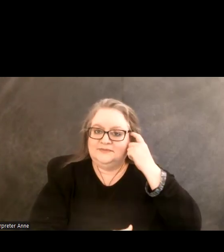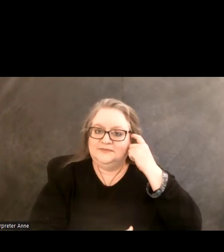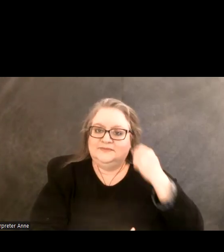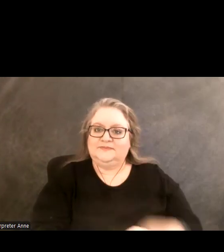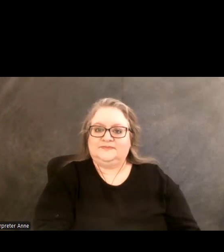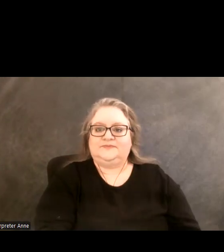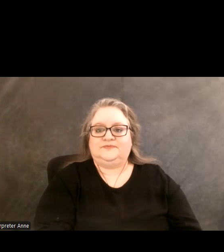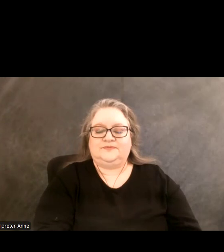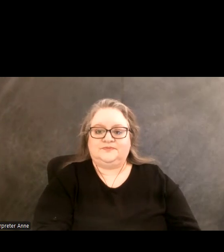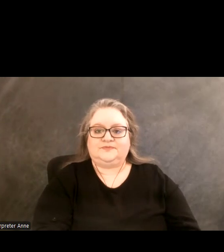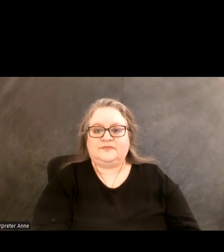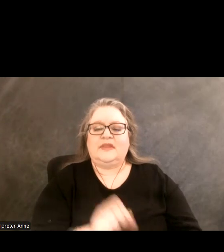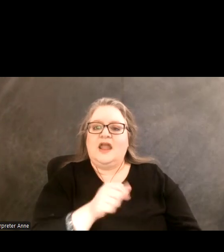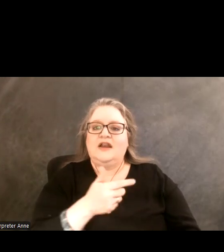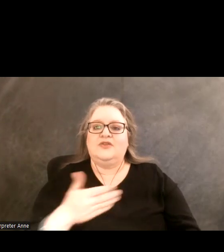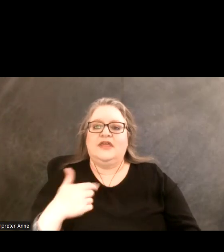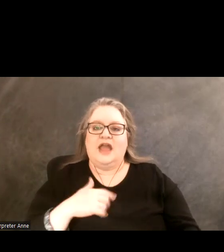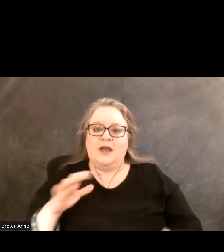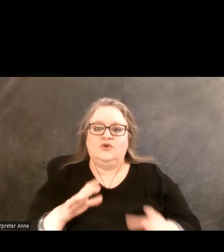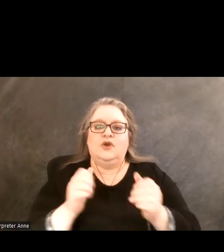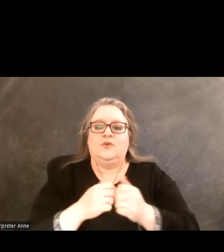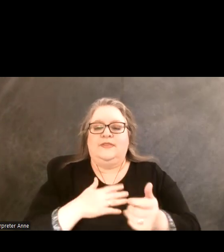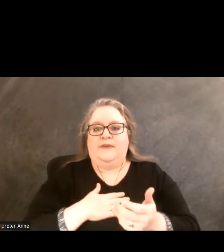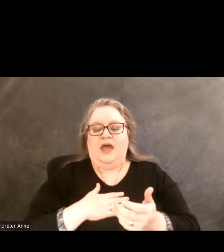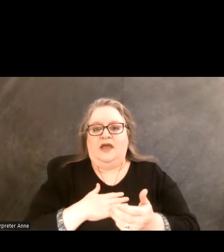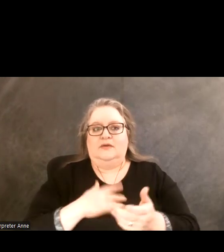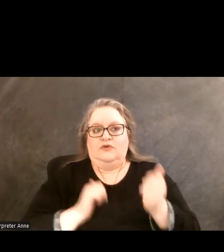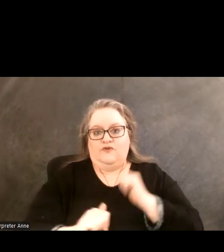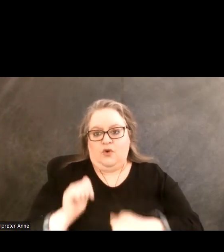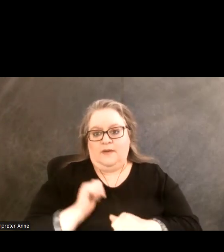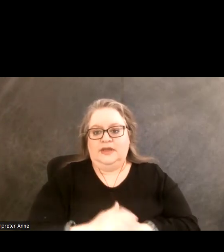Another thing that I'm doing with my performance and really